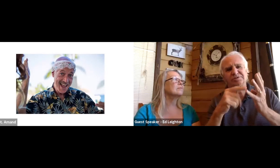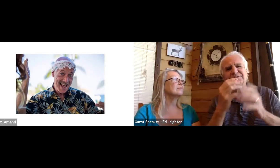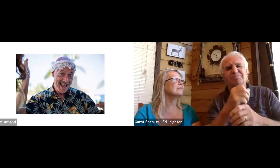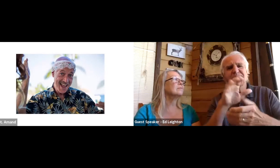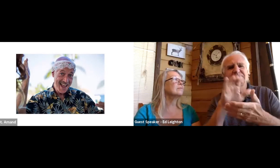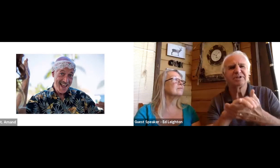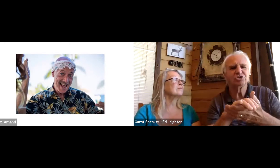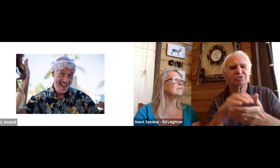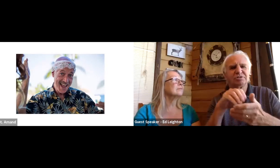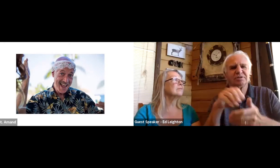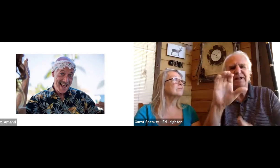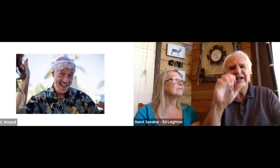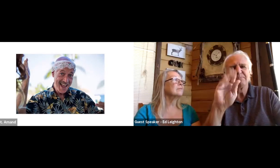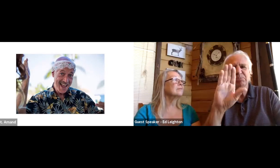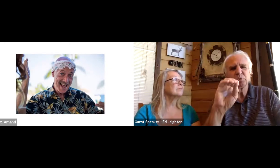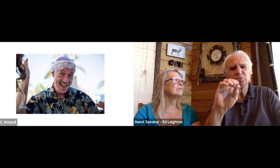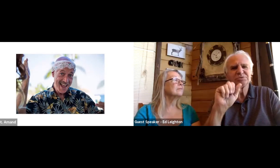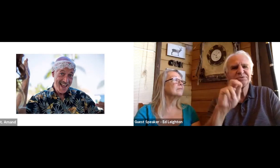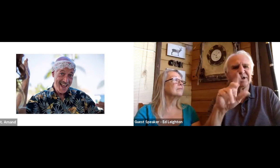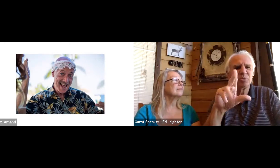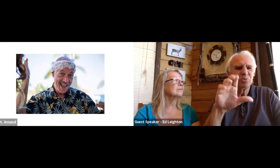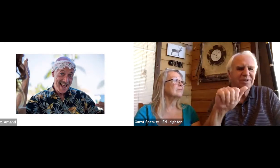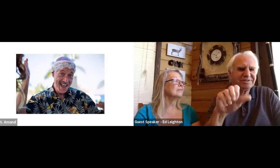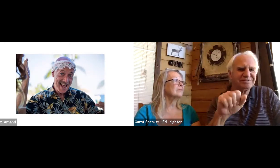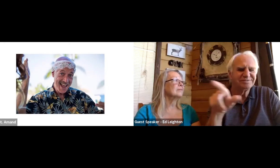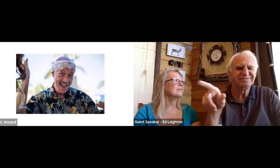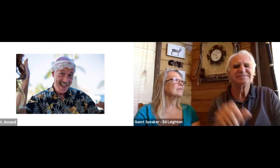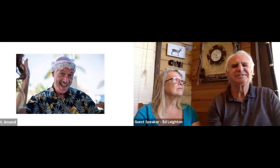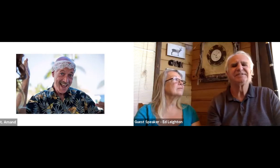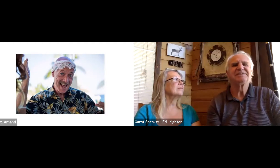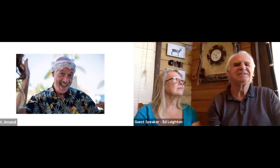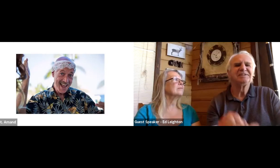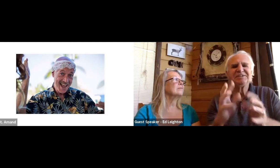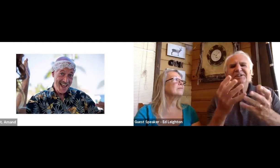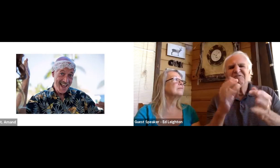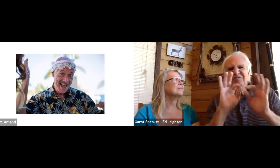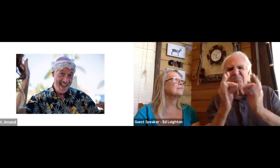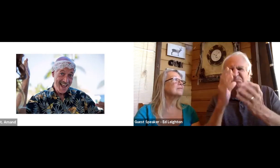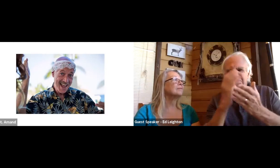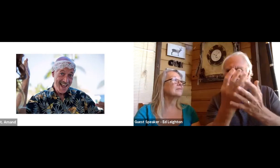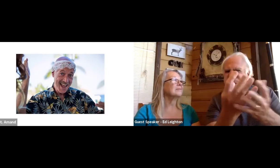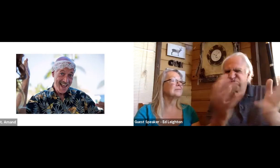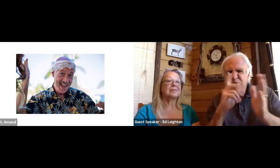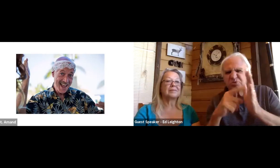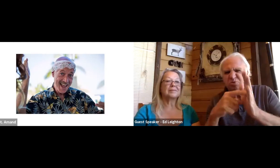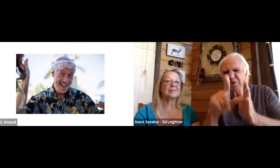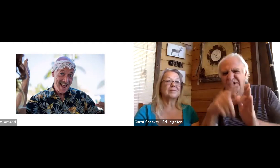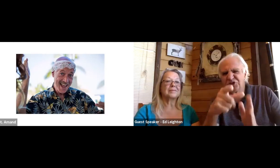That's Susan, my youngest daughter's-- she got married in Cabo San Lucas,